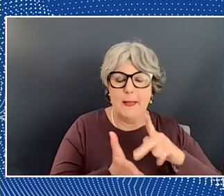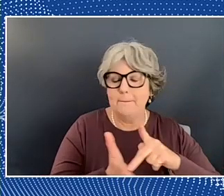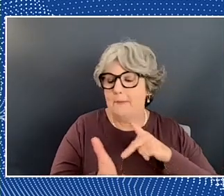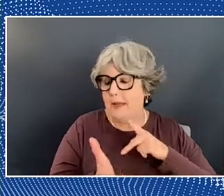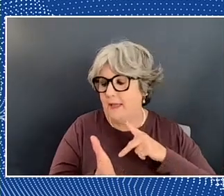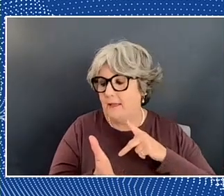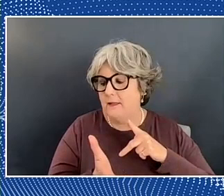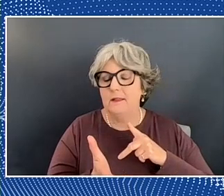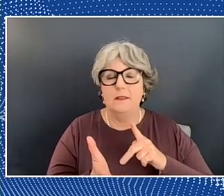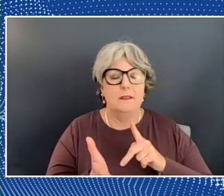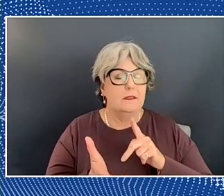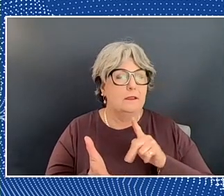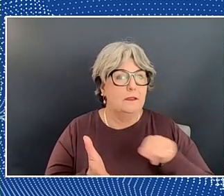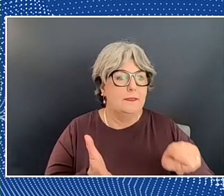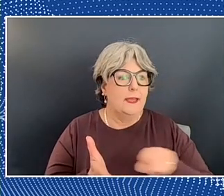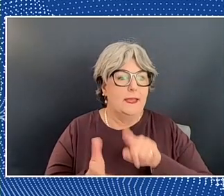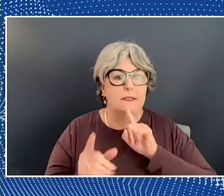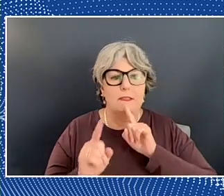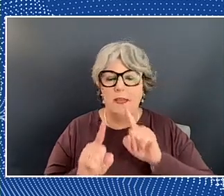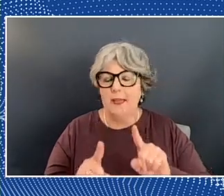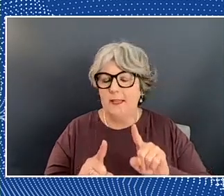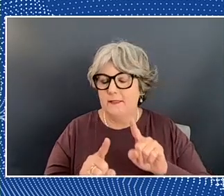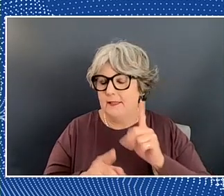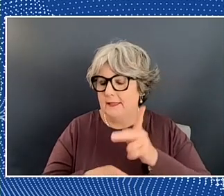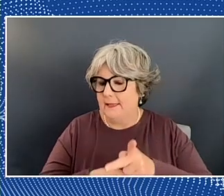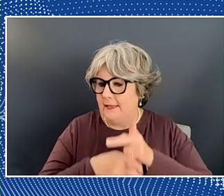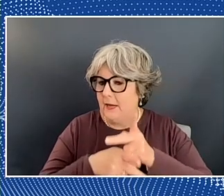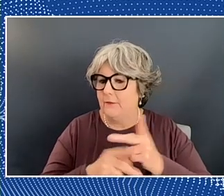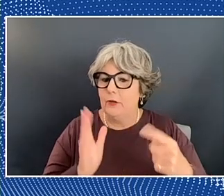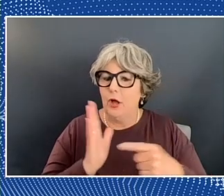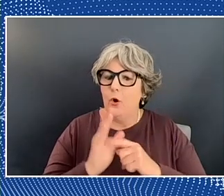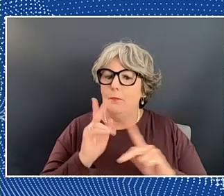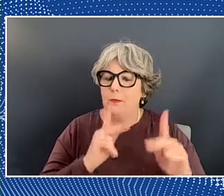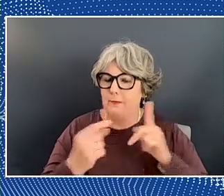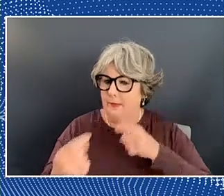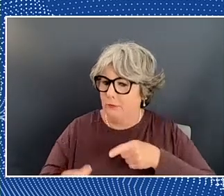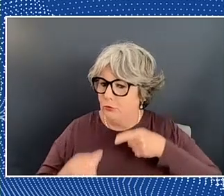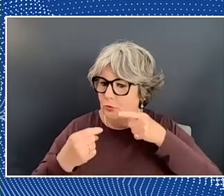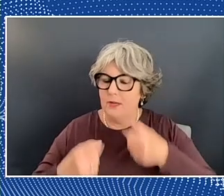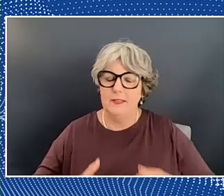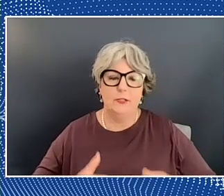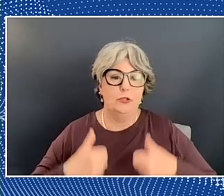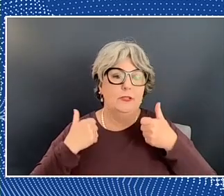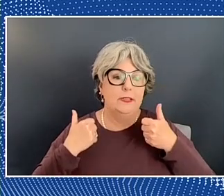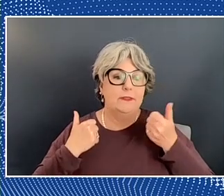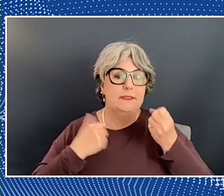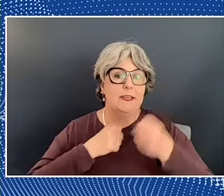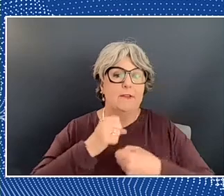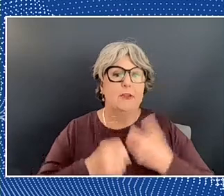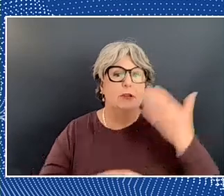predators without an ounce of humanity and care for real people that were truly struggling to live. Several years ago, before I managed to